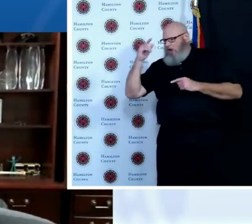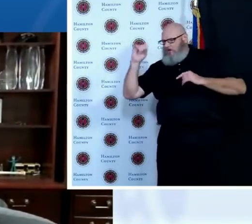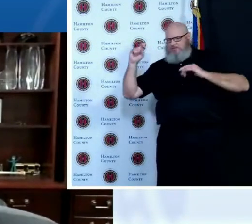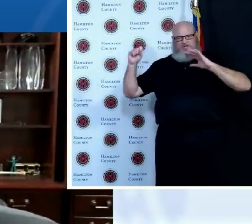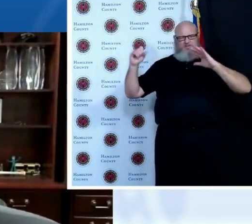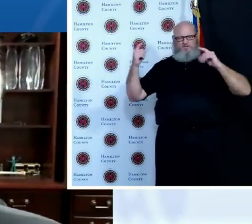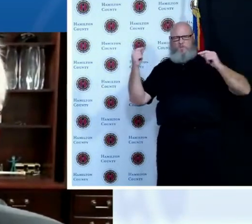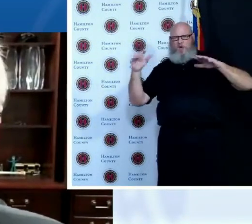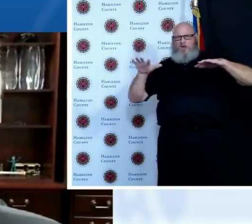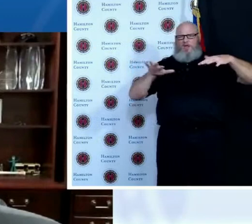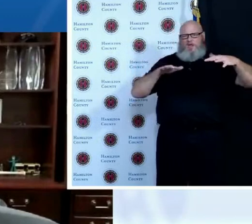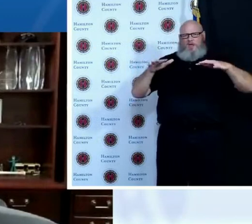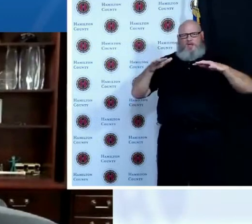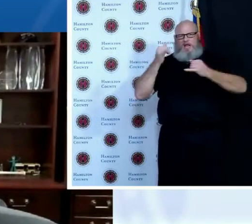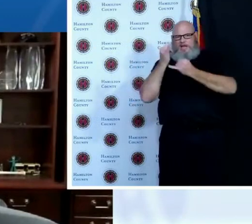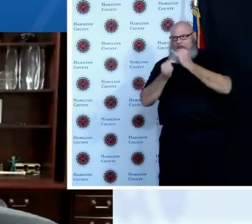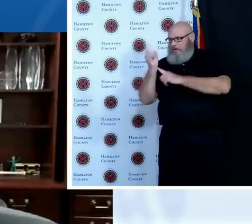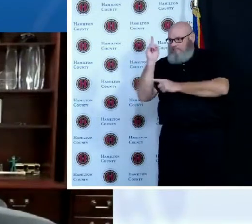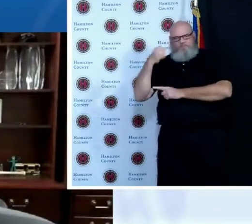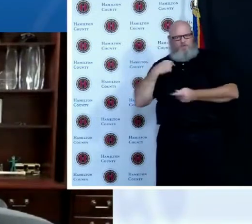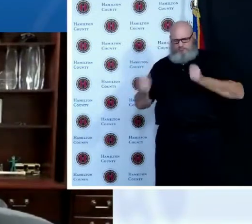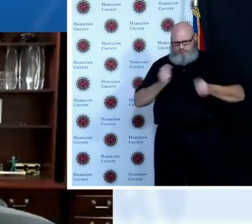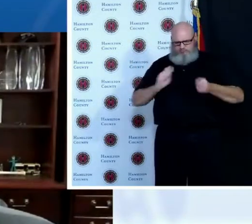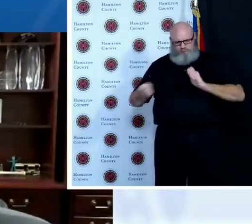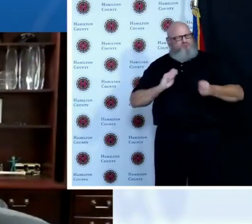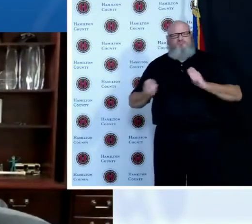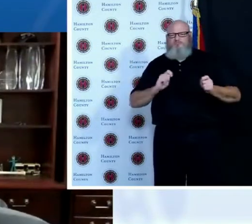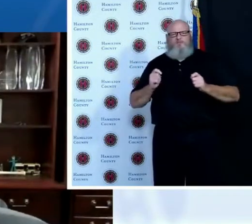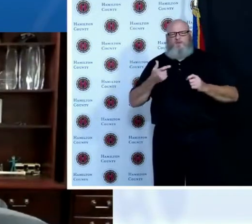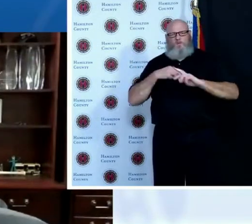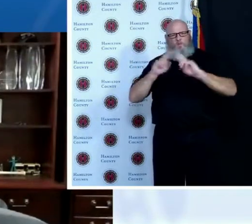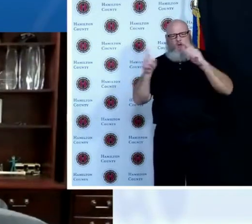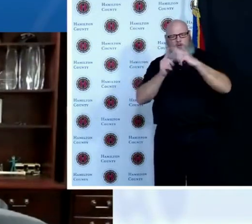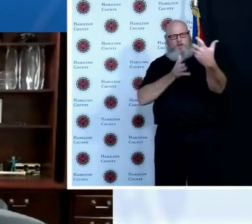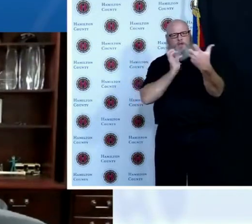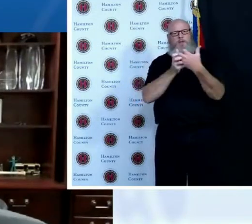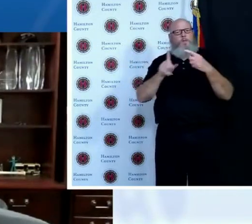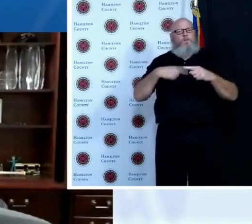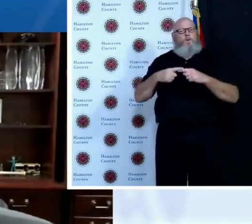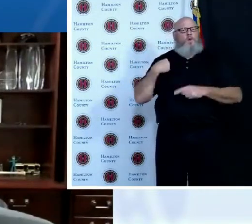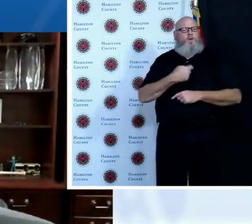you know the idea that we might have the ability and product to vaccinate 300 people one day and